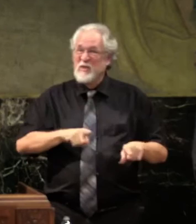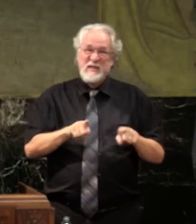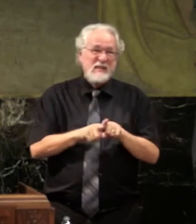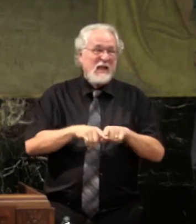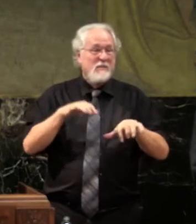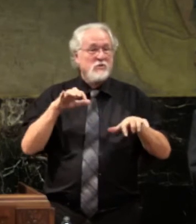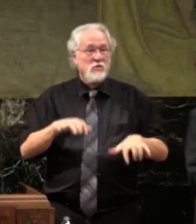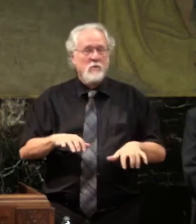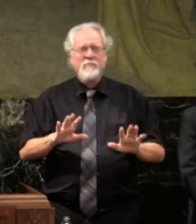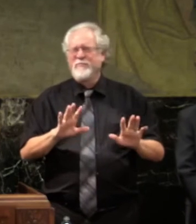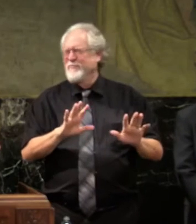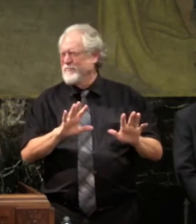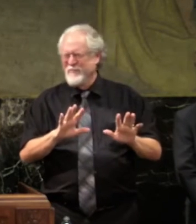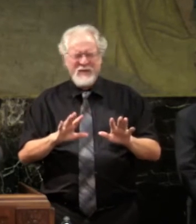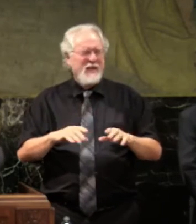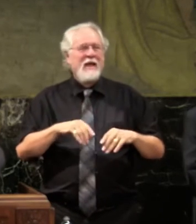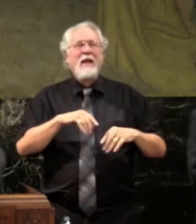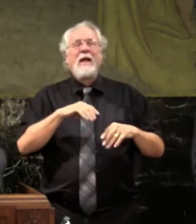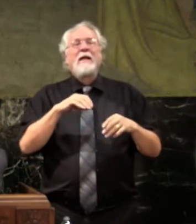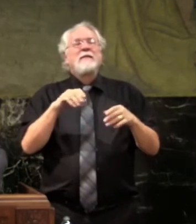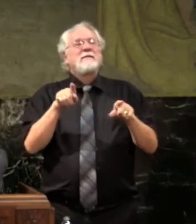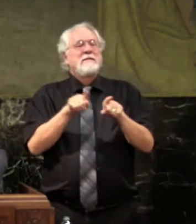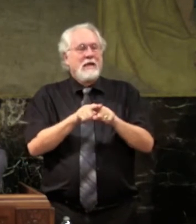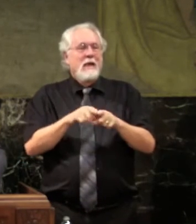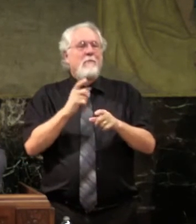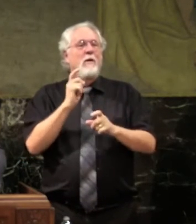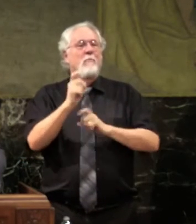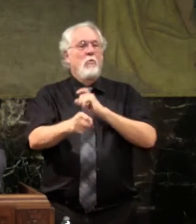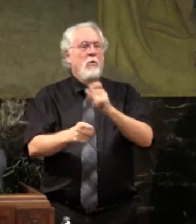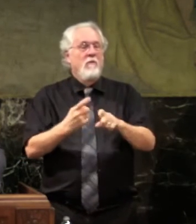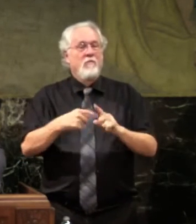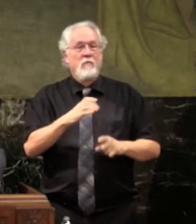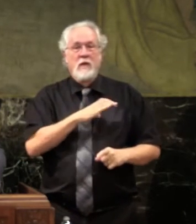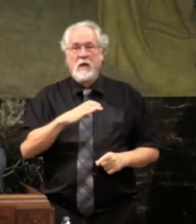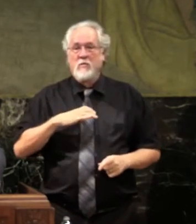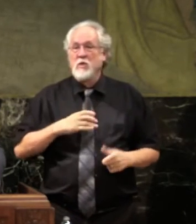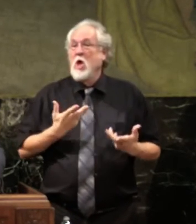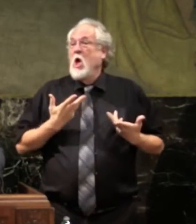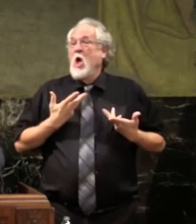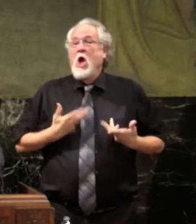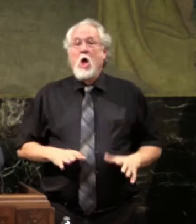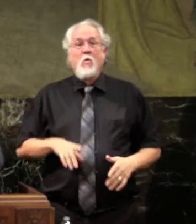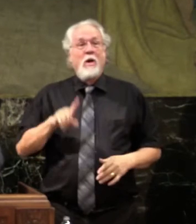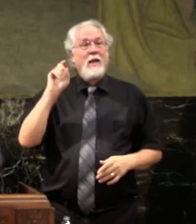I'm sorry not the same storm but in the same appropriation from Congress have already asked the federal government to